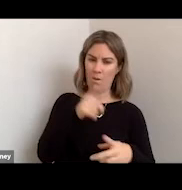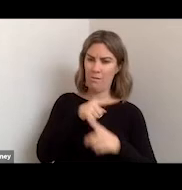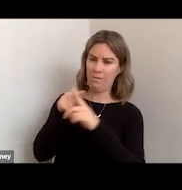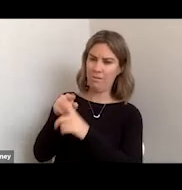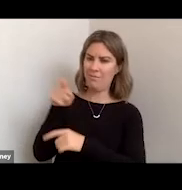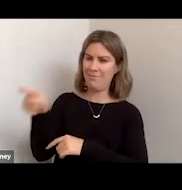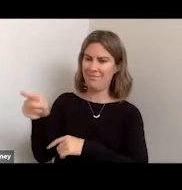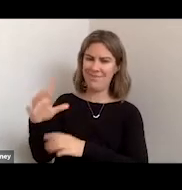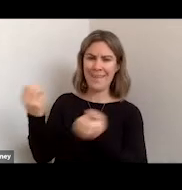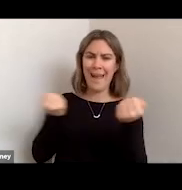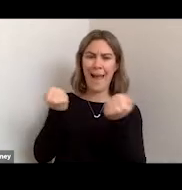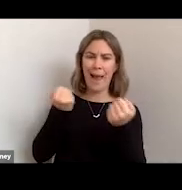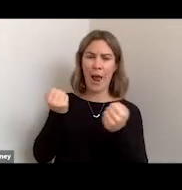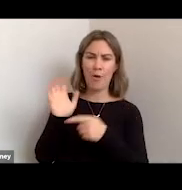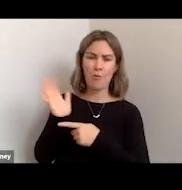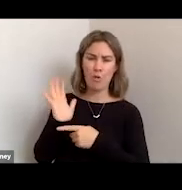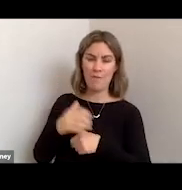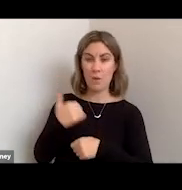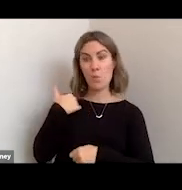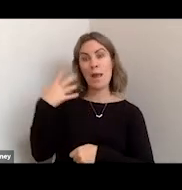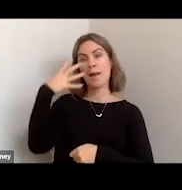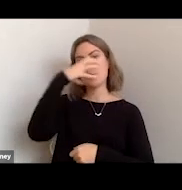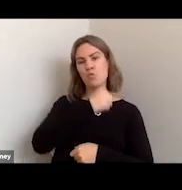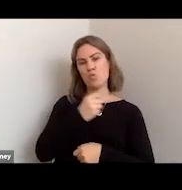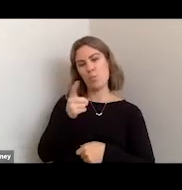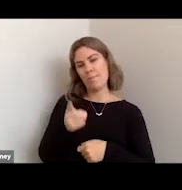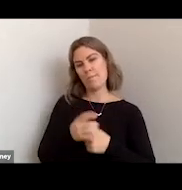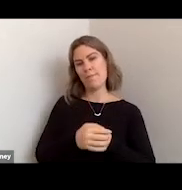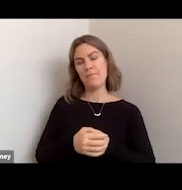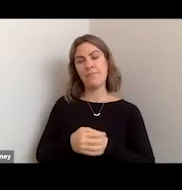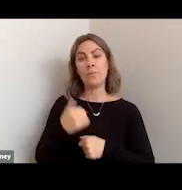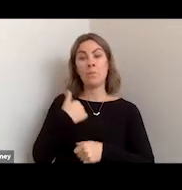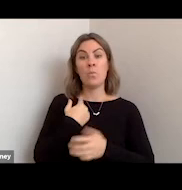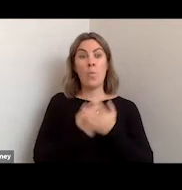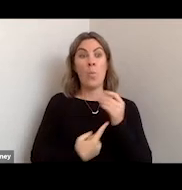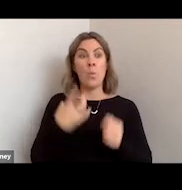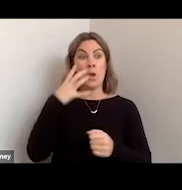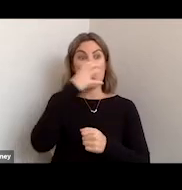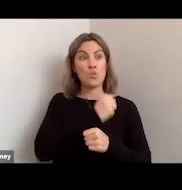It wouldn't just be young dudes who would go and see Fast and Furious. I